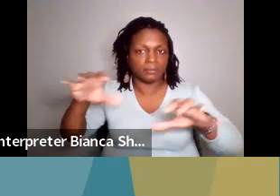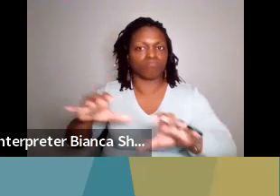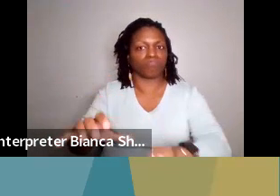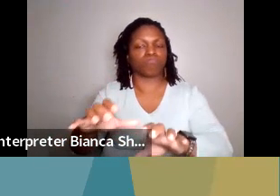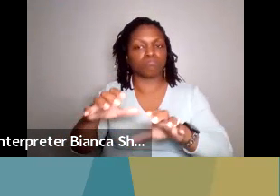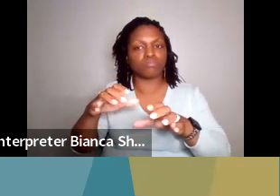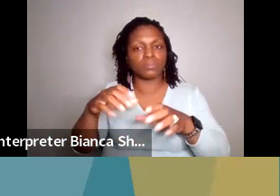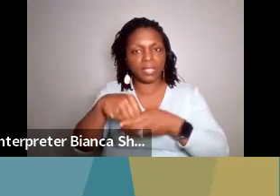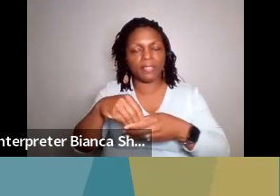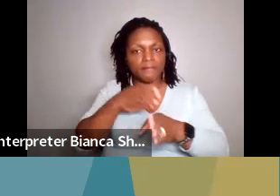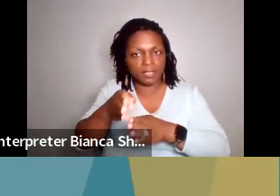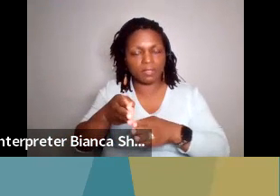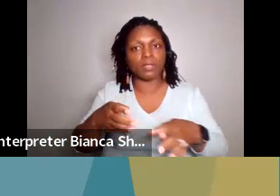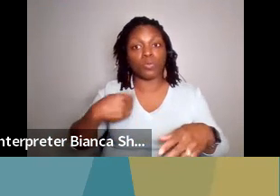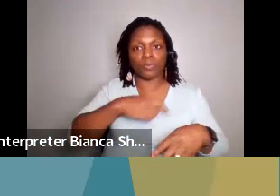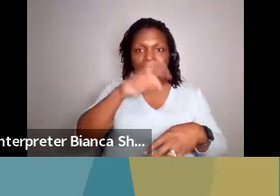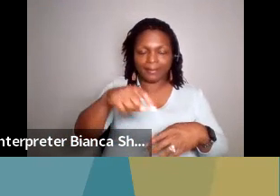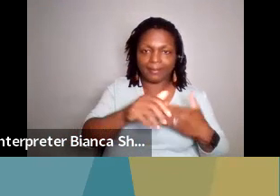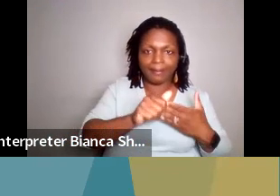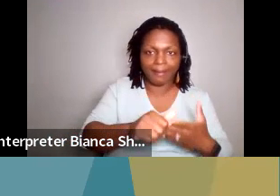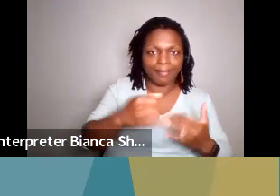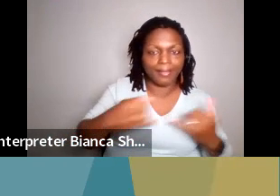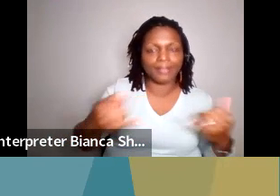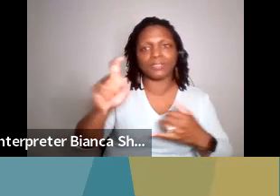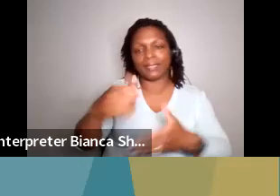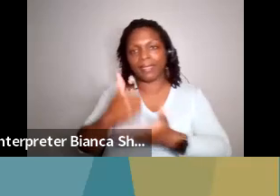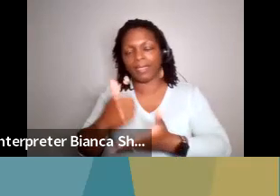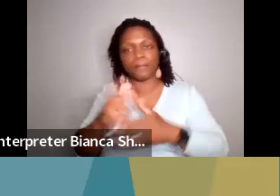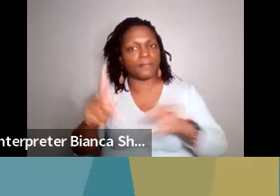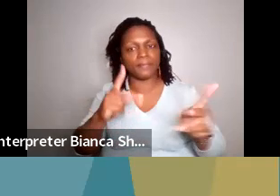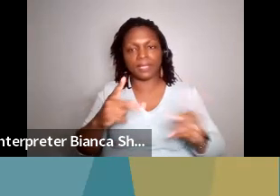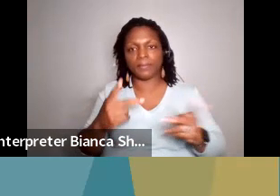We need guidelines. We need help you know people don't necessarily know what they don't know.